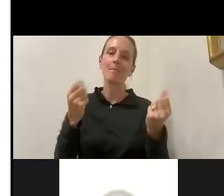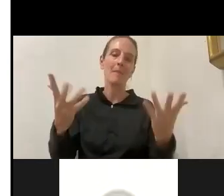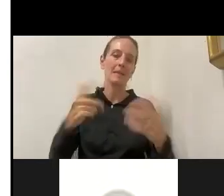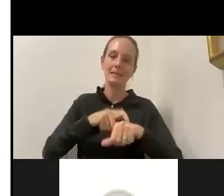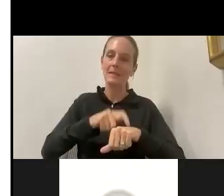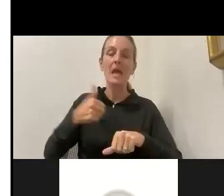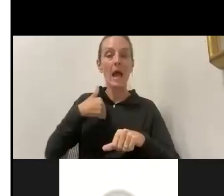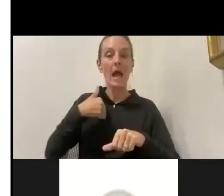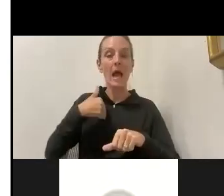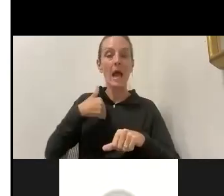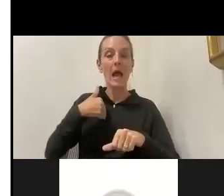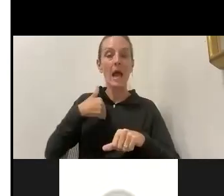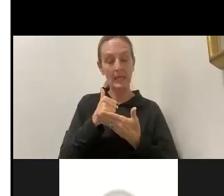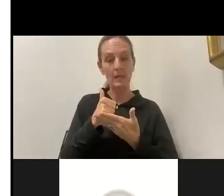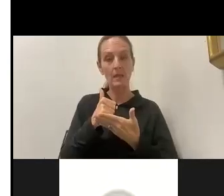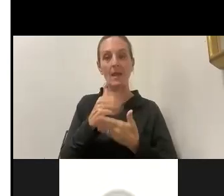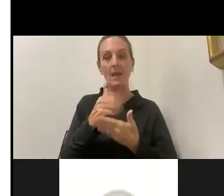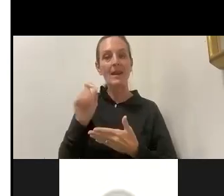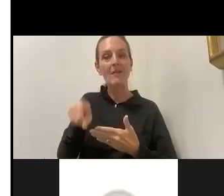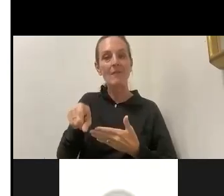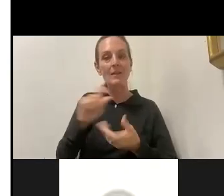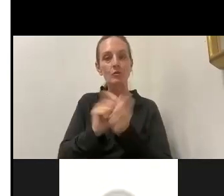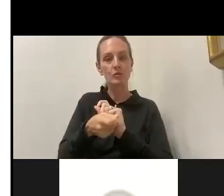help me with something and I had to change the wording because it does not sound like it is